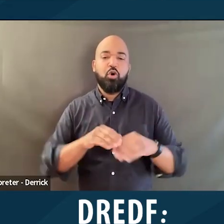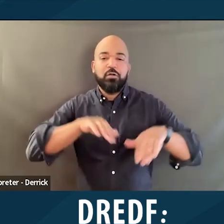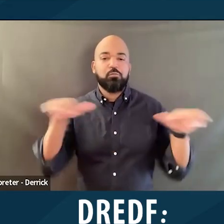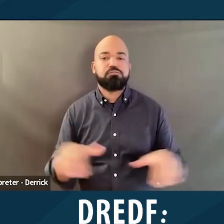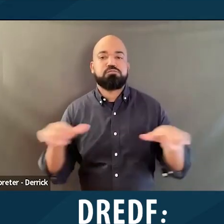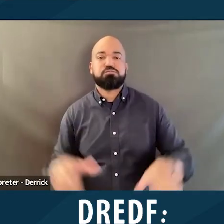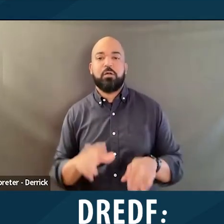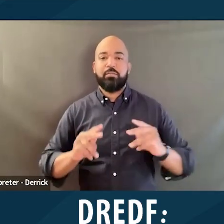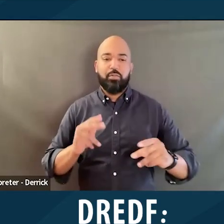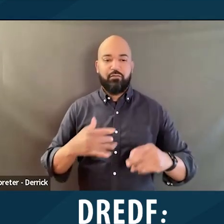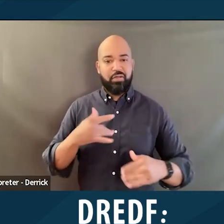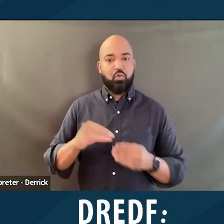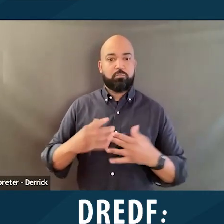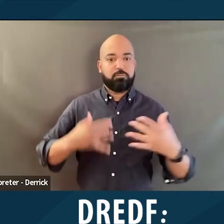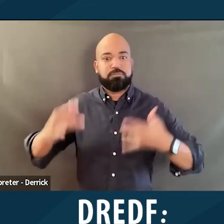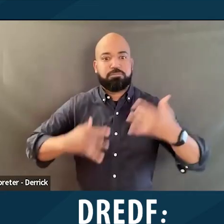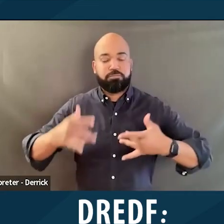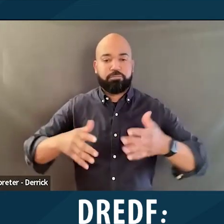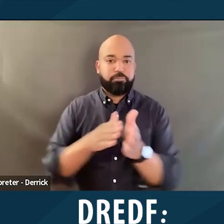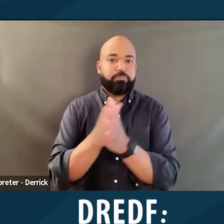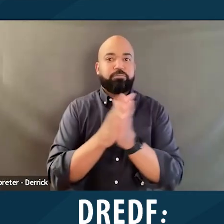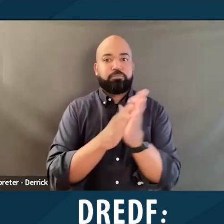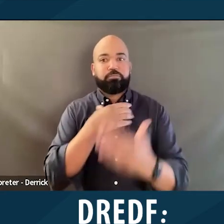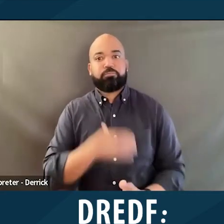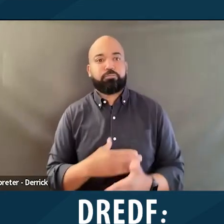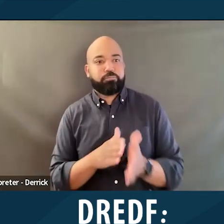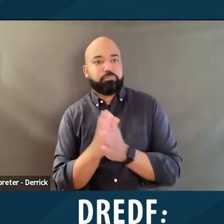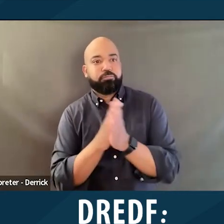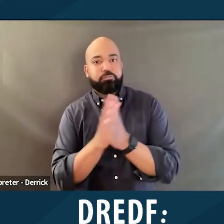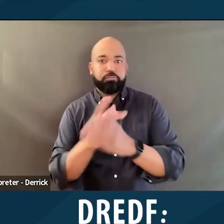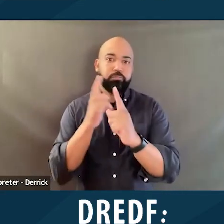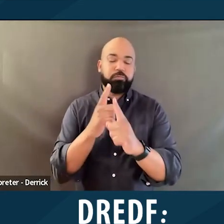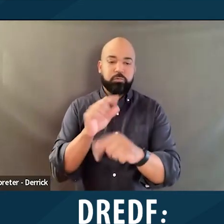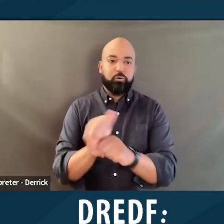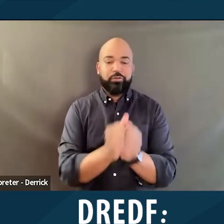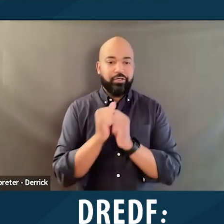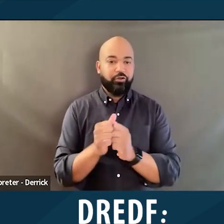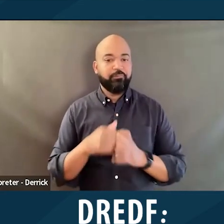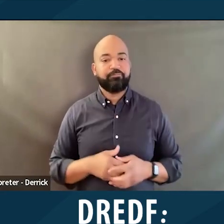This is very intense. And it can be scary and angering and all these things. And having a